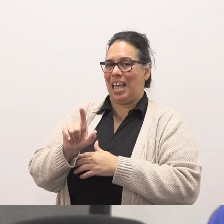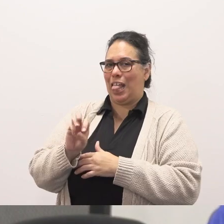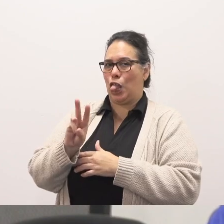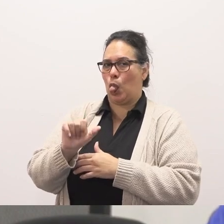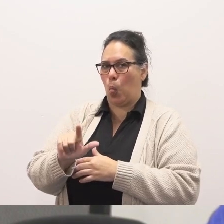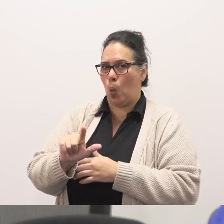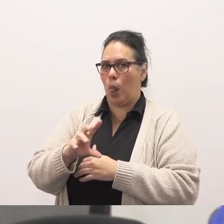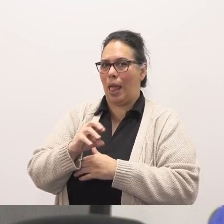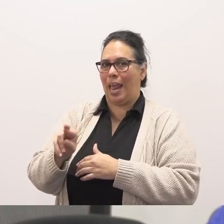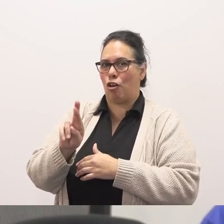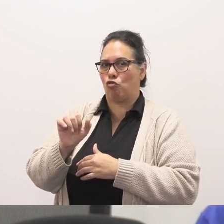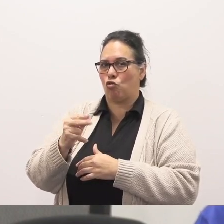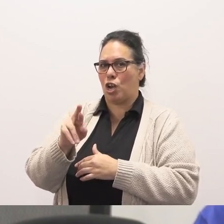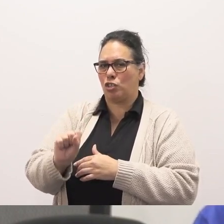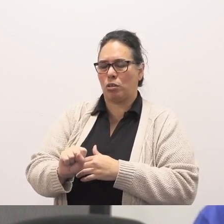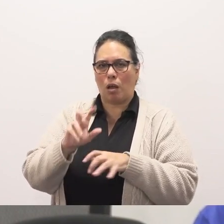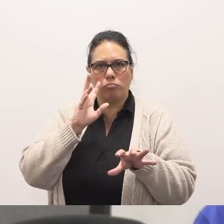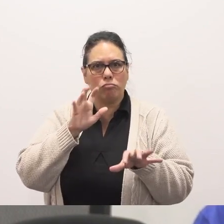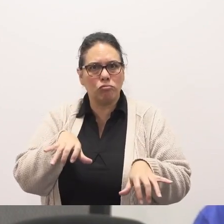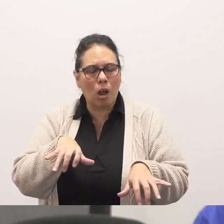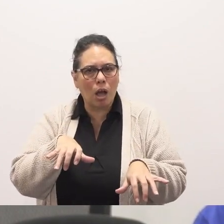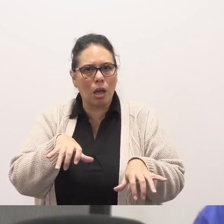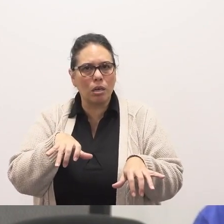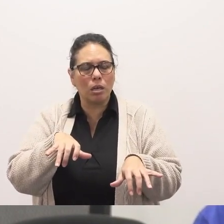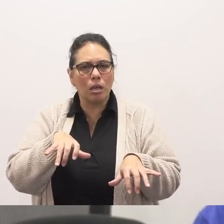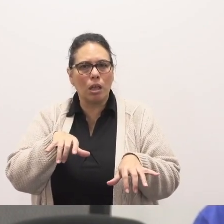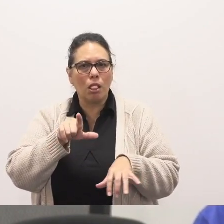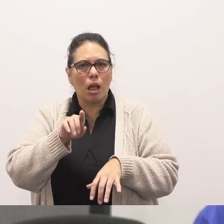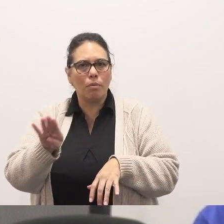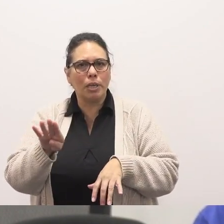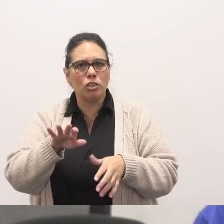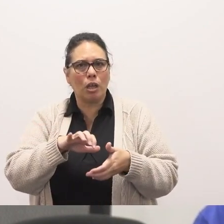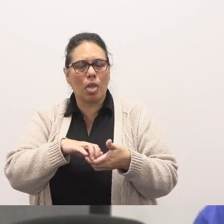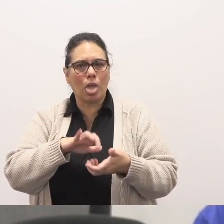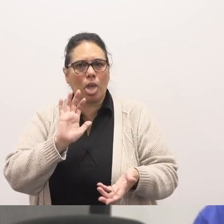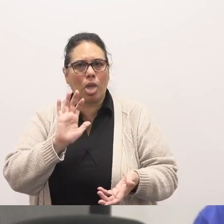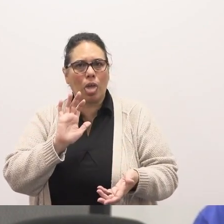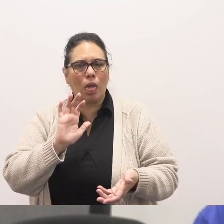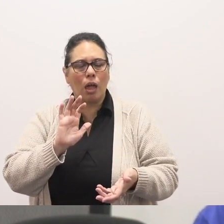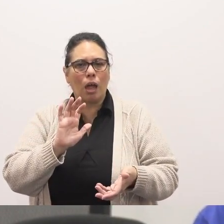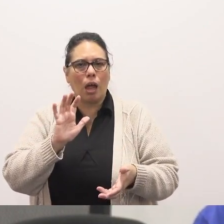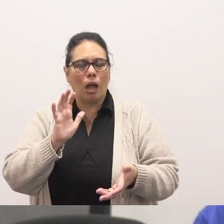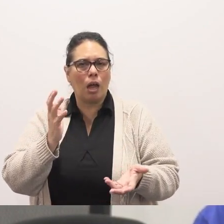had pulled out of the contract on the eve of the kickoff event. I was dismayed that there was no engagement